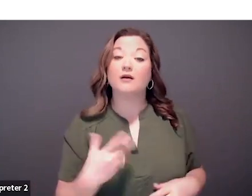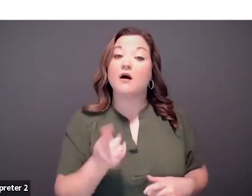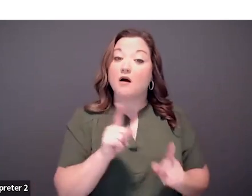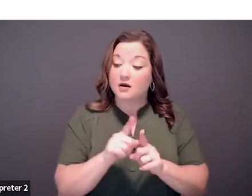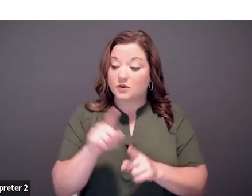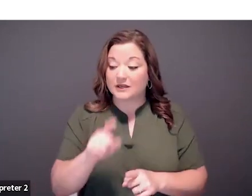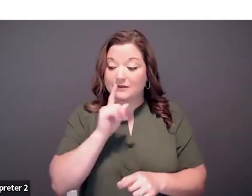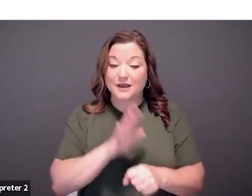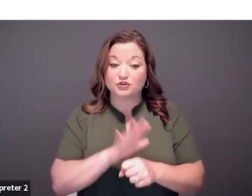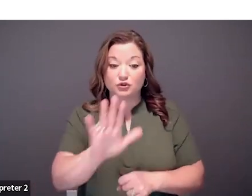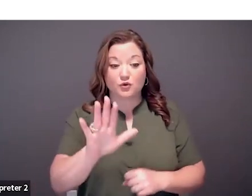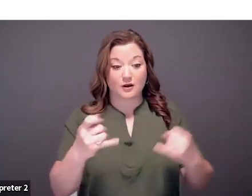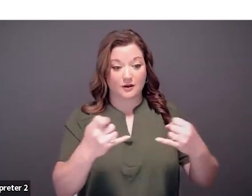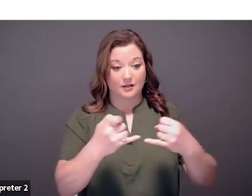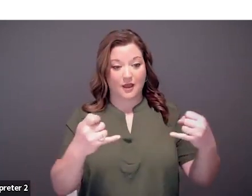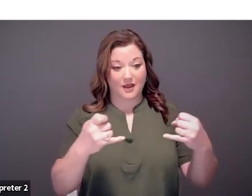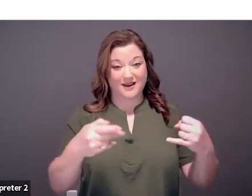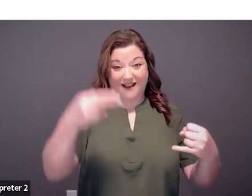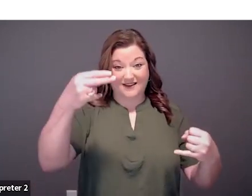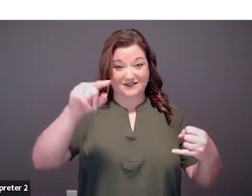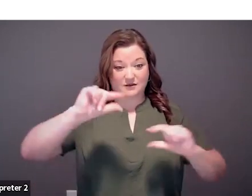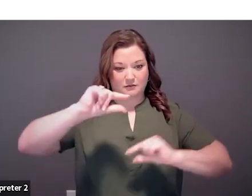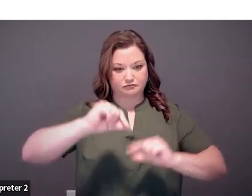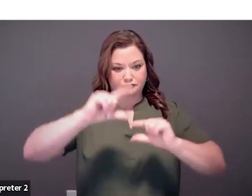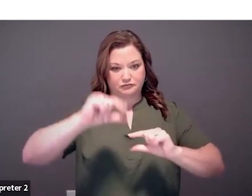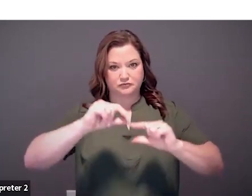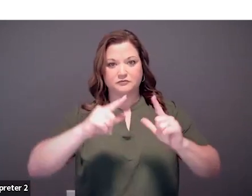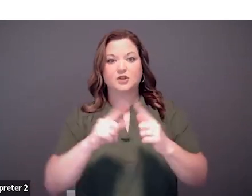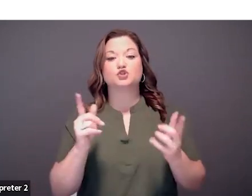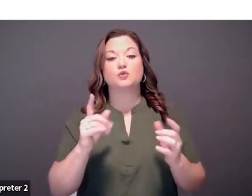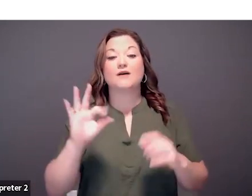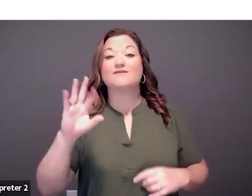heights are set relative to the font size, not set in pixels.